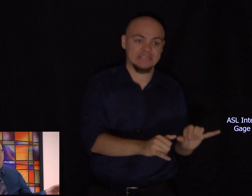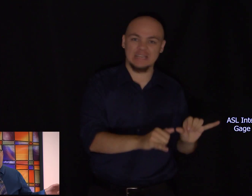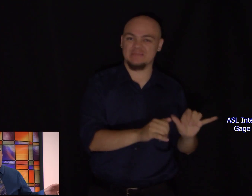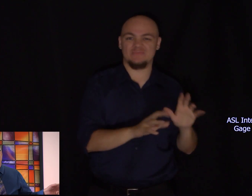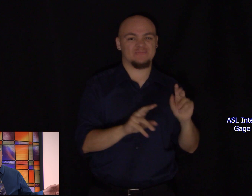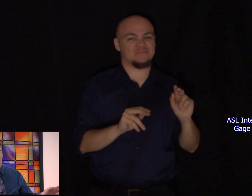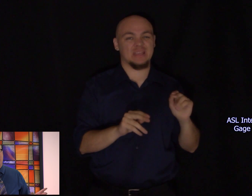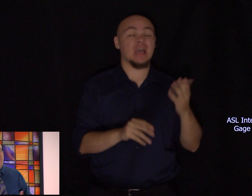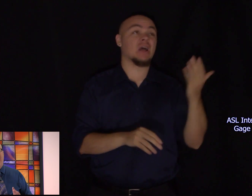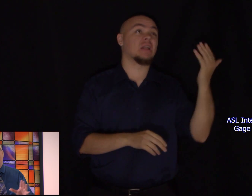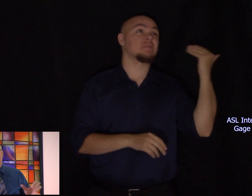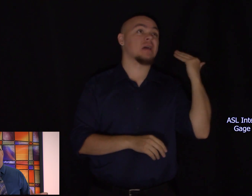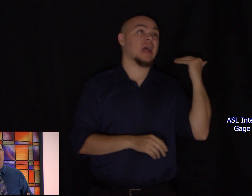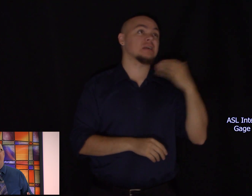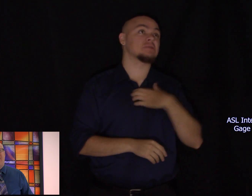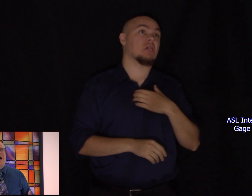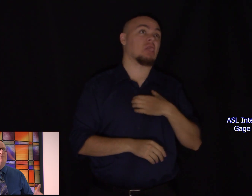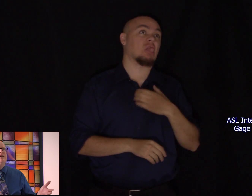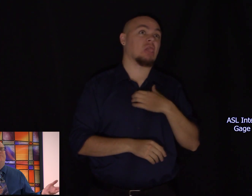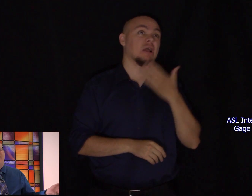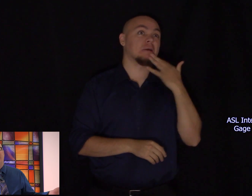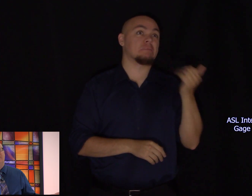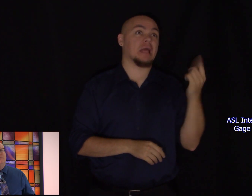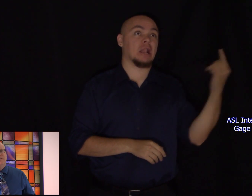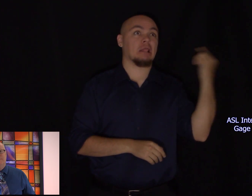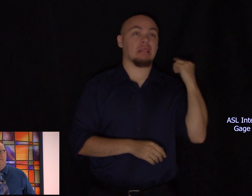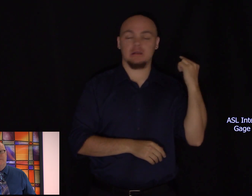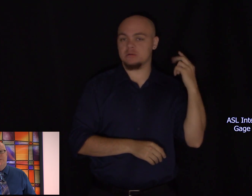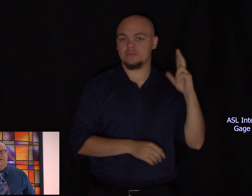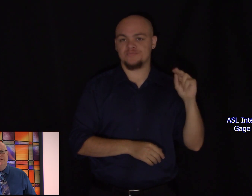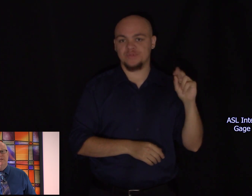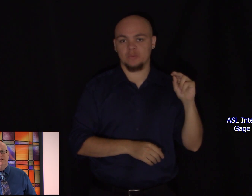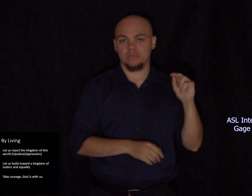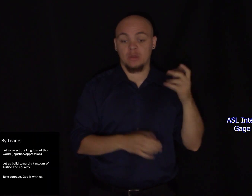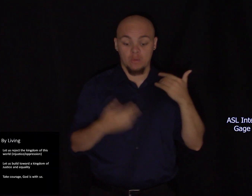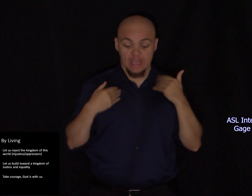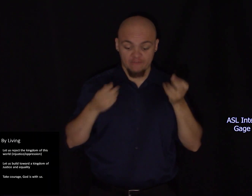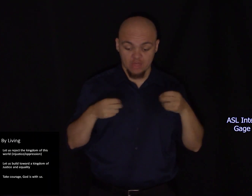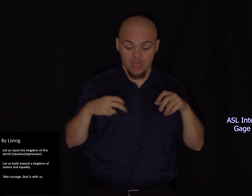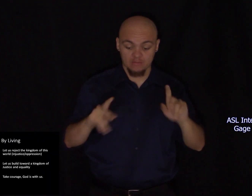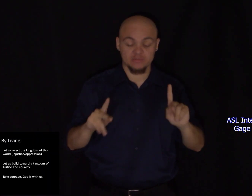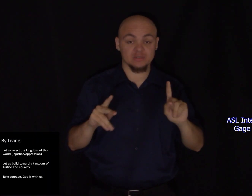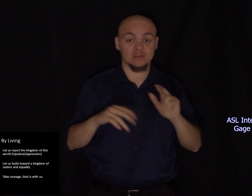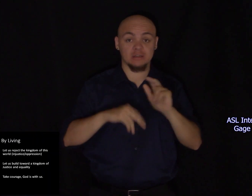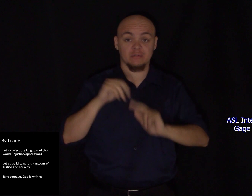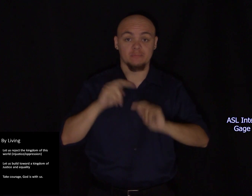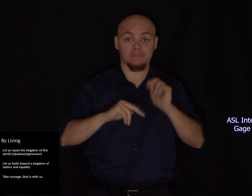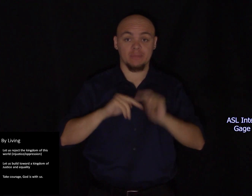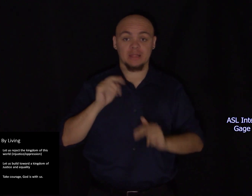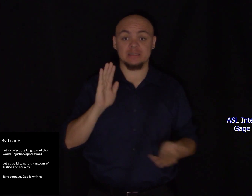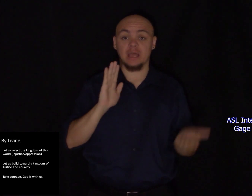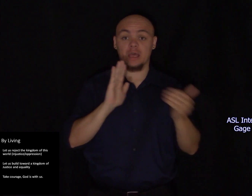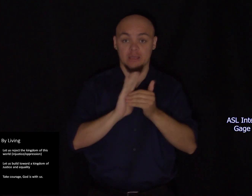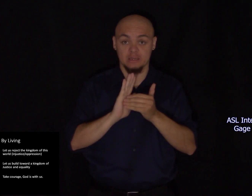to what it was before and complaining about how much better it was before we have the opportunity